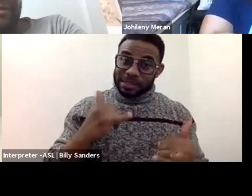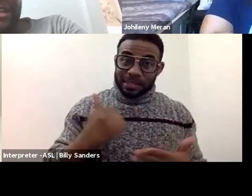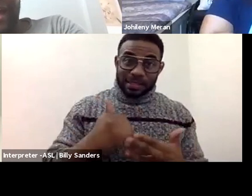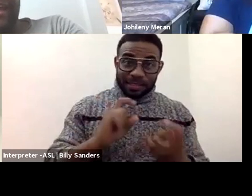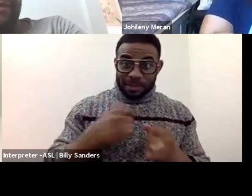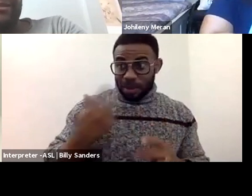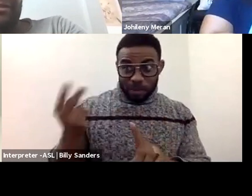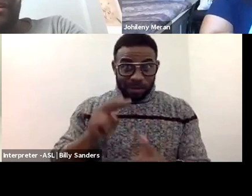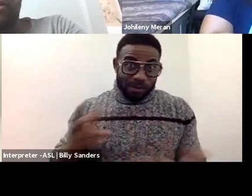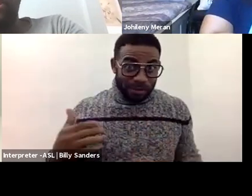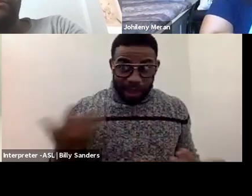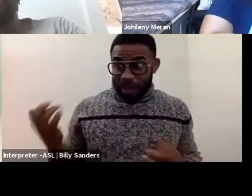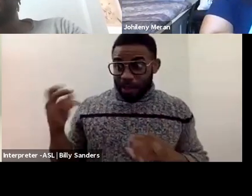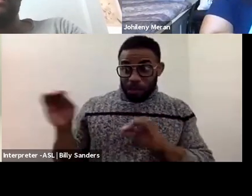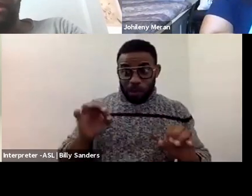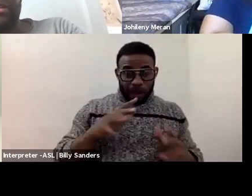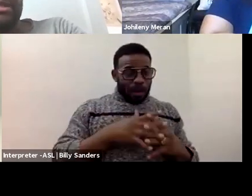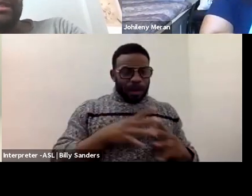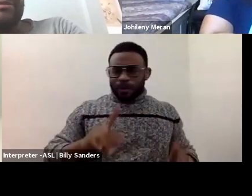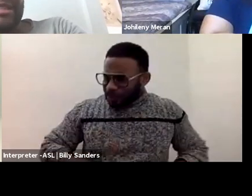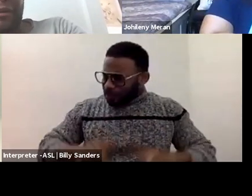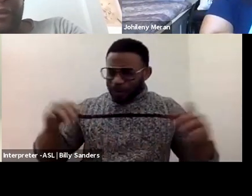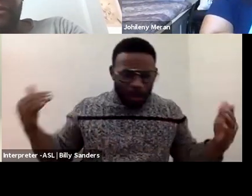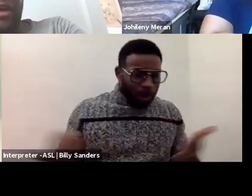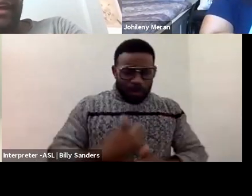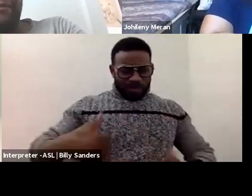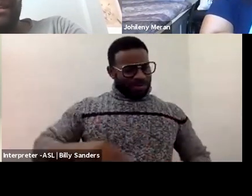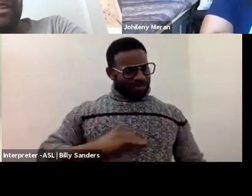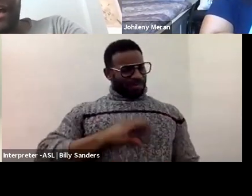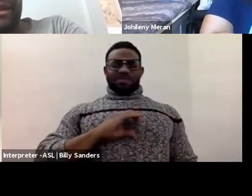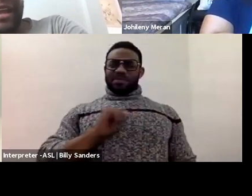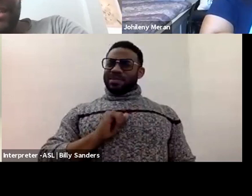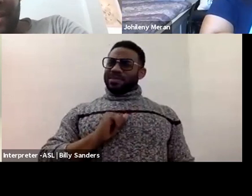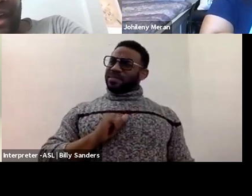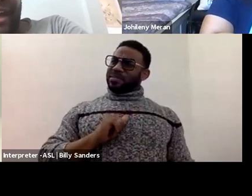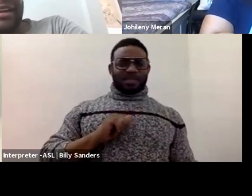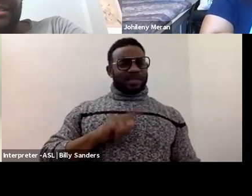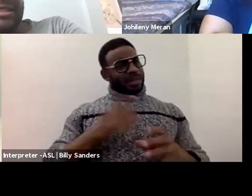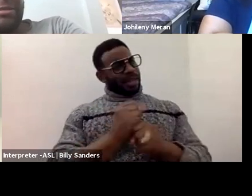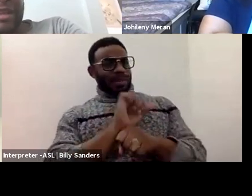my perception. I came back to America with a completely new sense of self. I got myself a job at NASA; I got an internship with NASA.